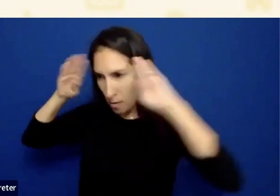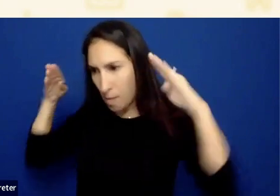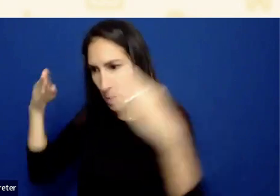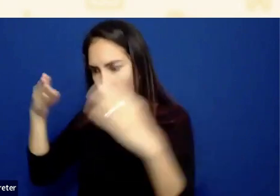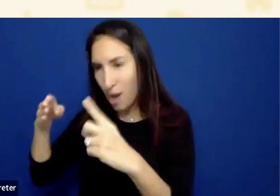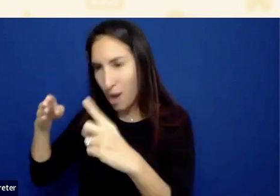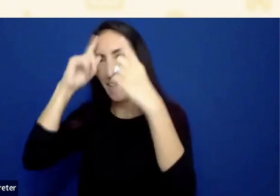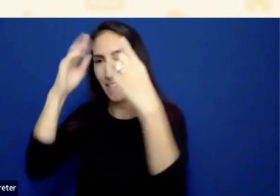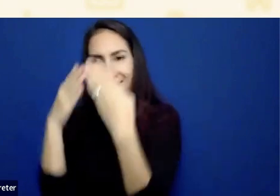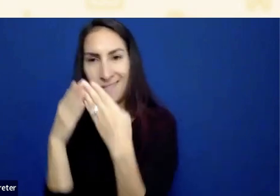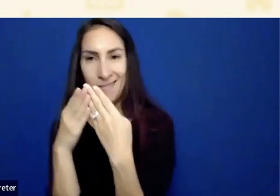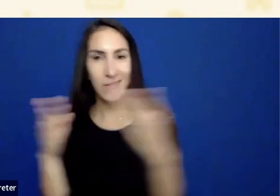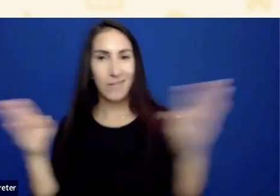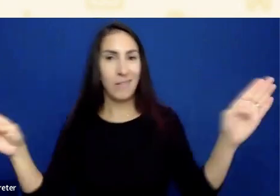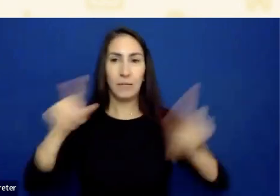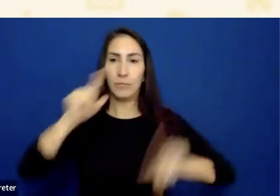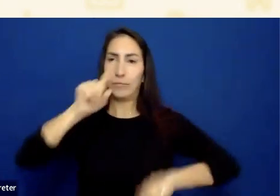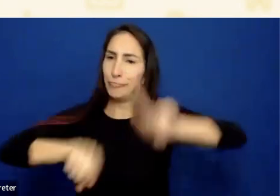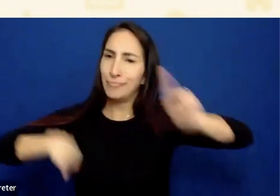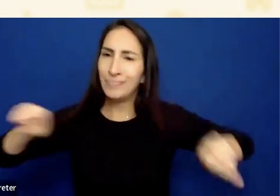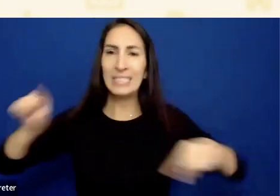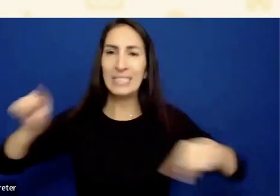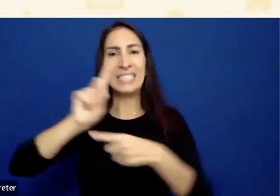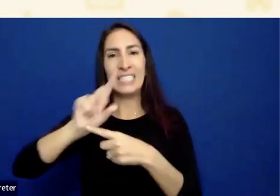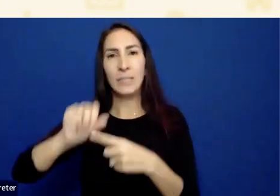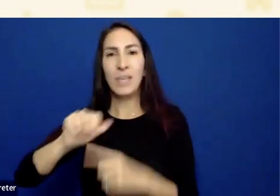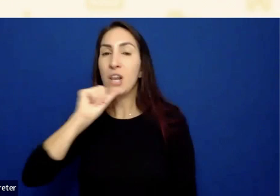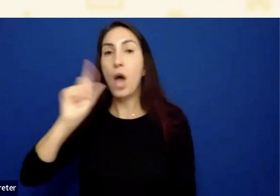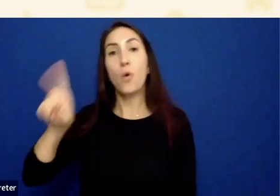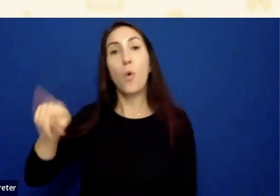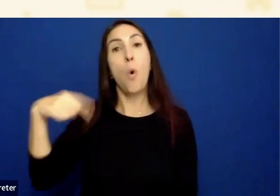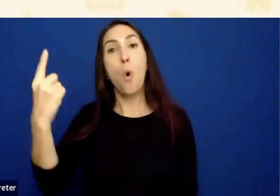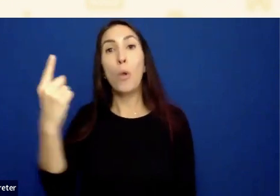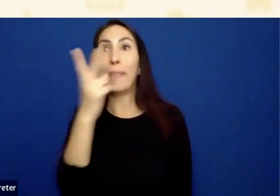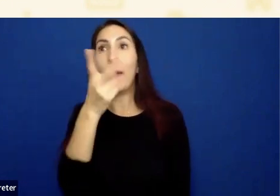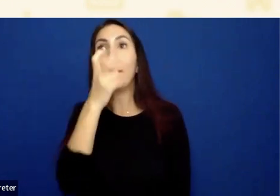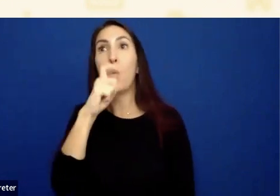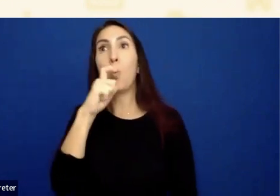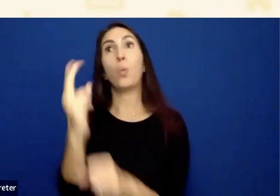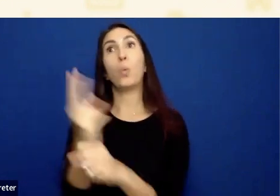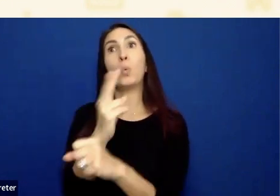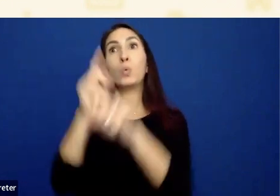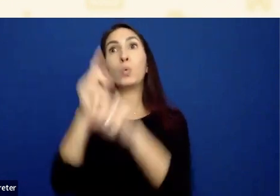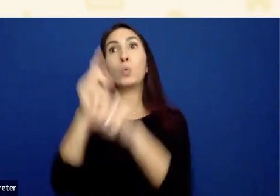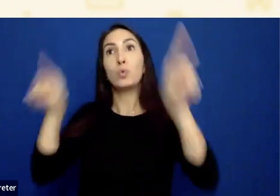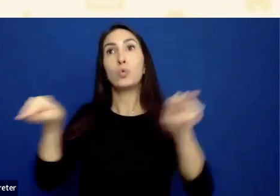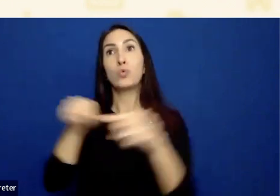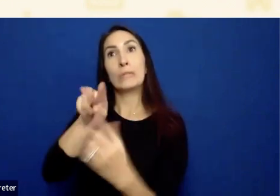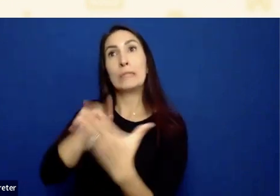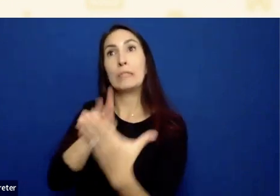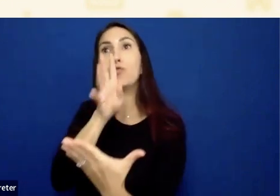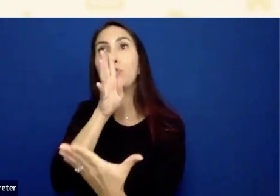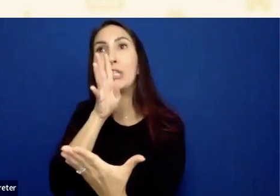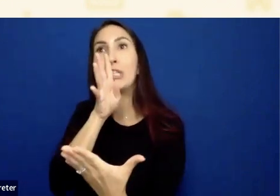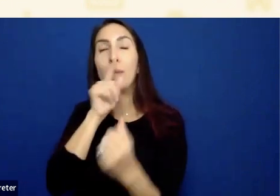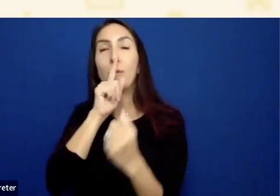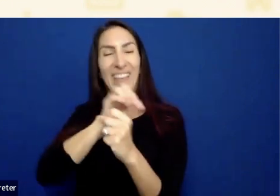And it's not just about screen-reader users. It includes the full range of disability or impairment, which is